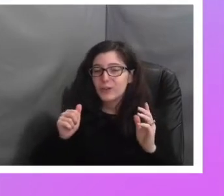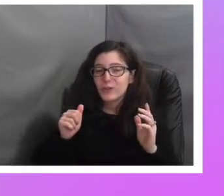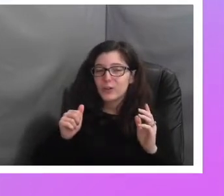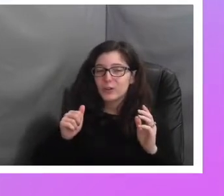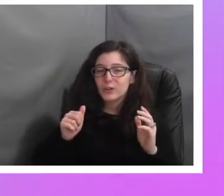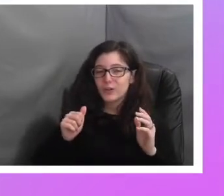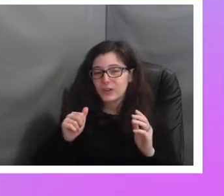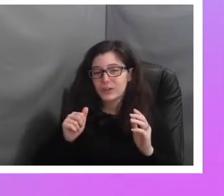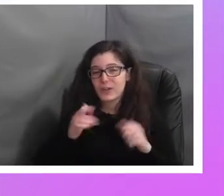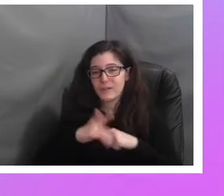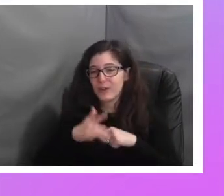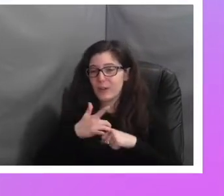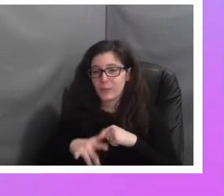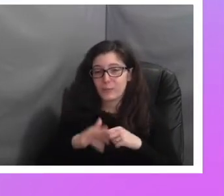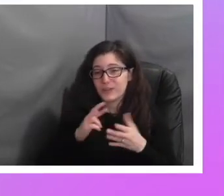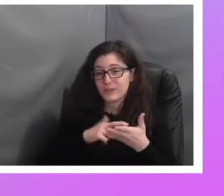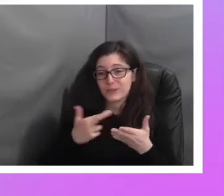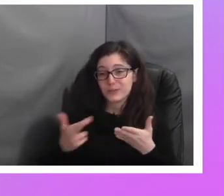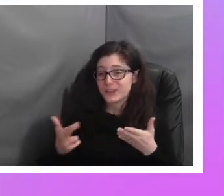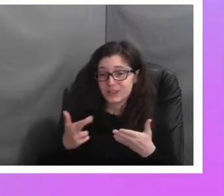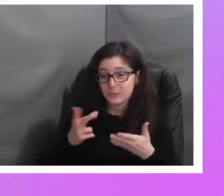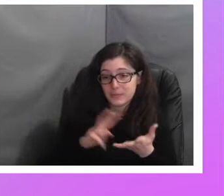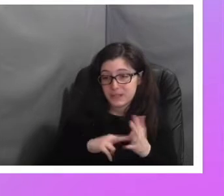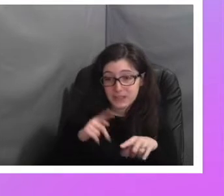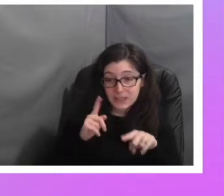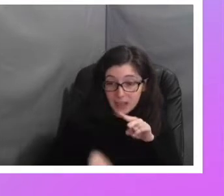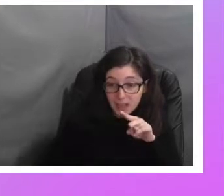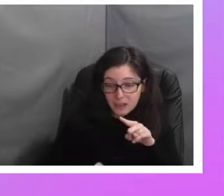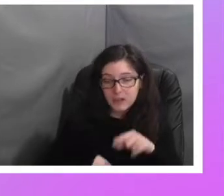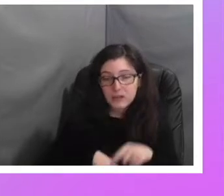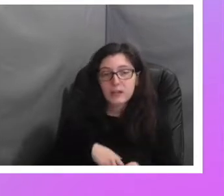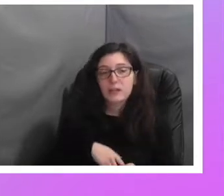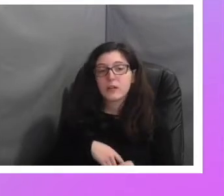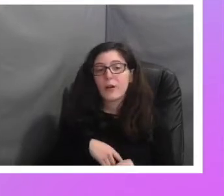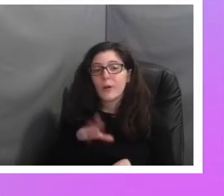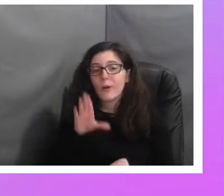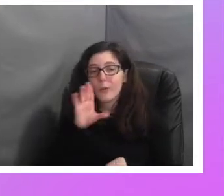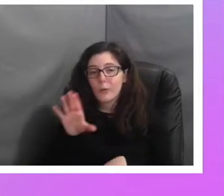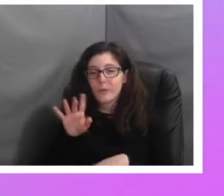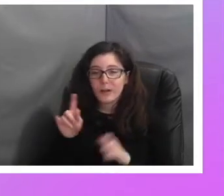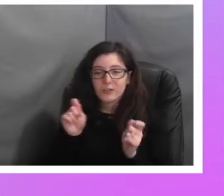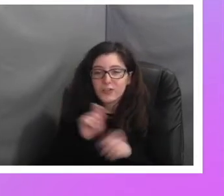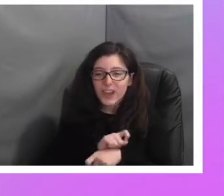that you just can't do it, or that it would so fundamentally alter the nature of the goods or services